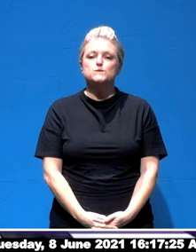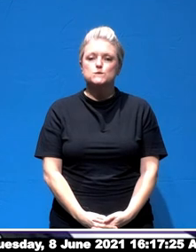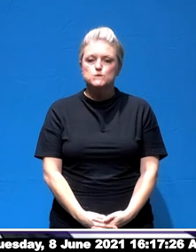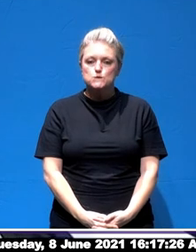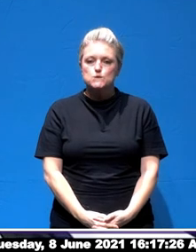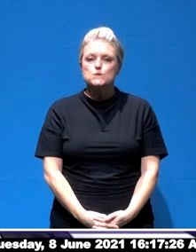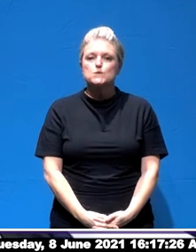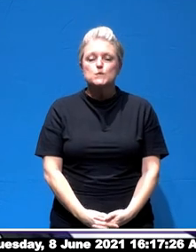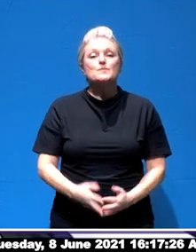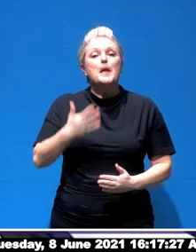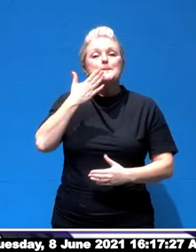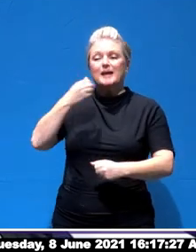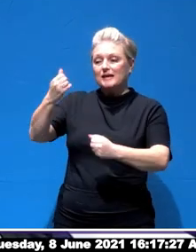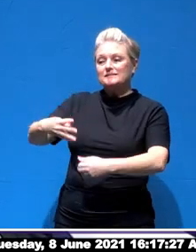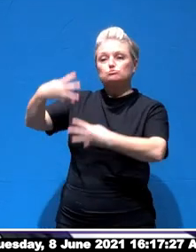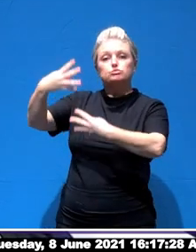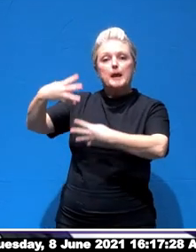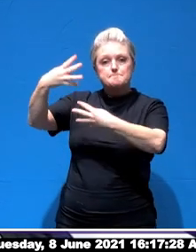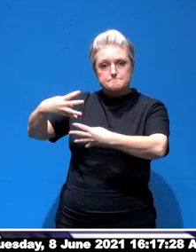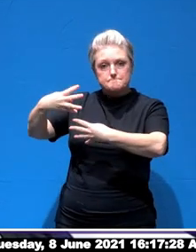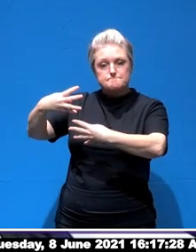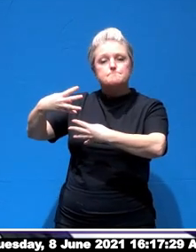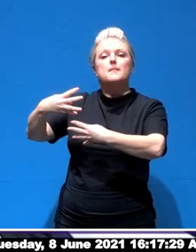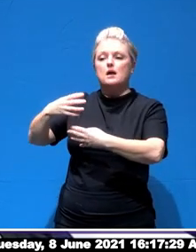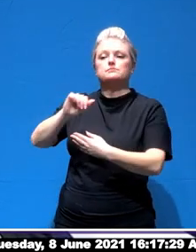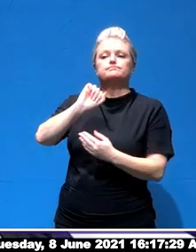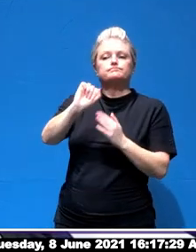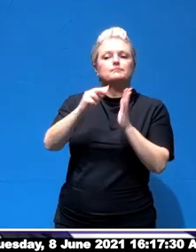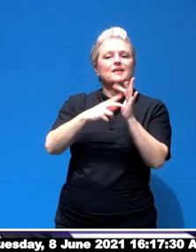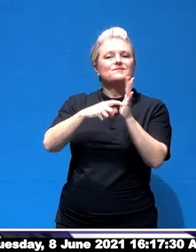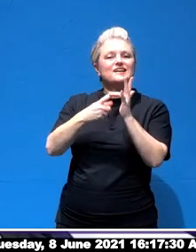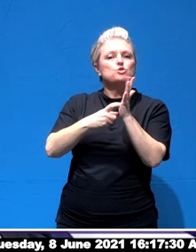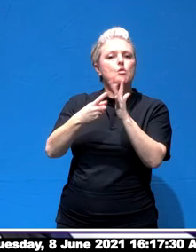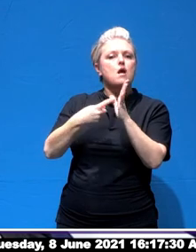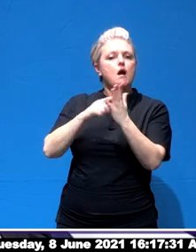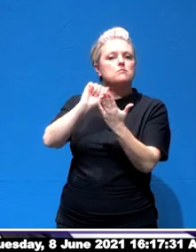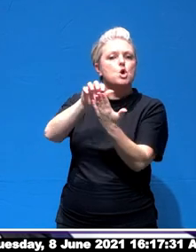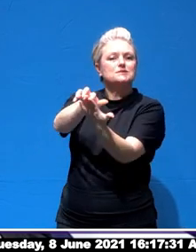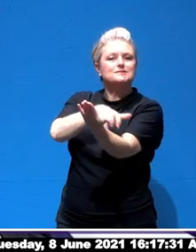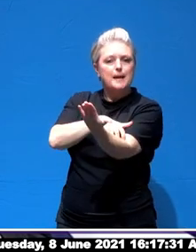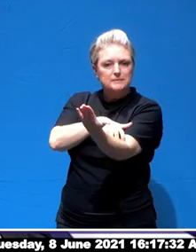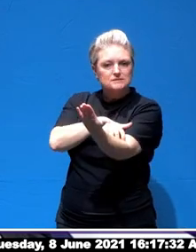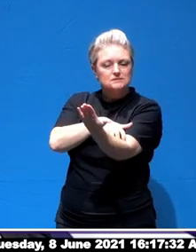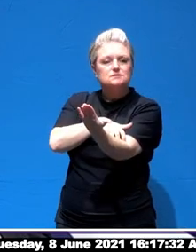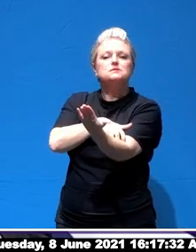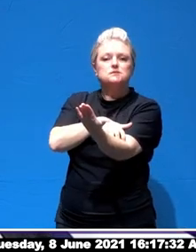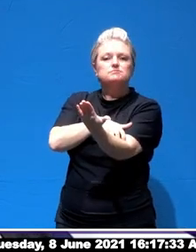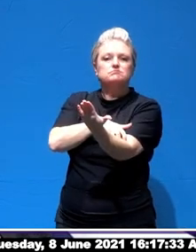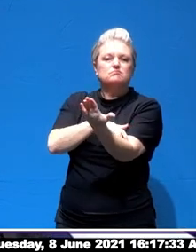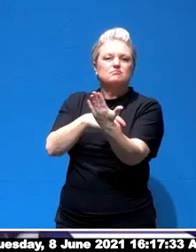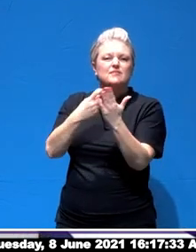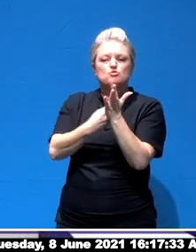The reference is STAT.0361.0001.0001 at page 17.